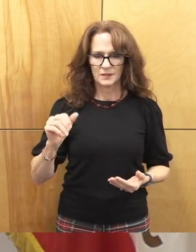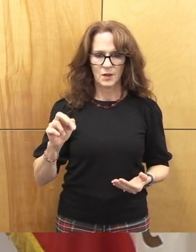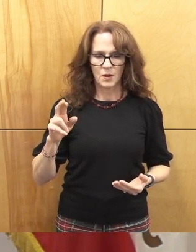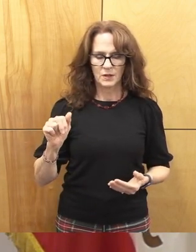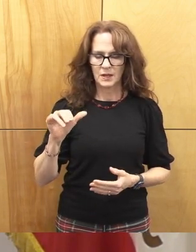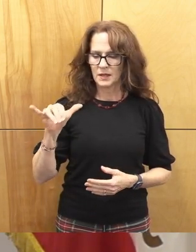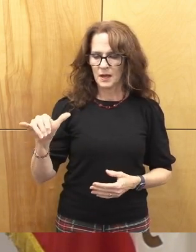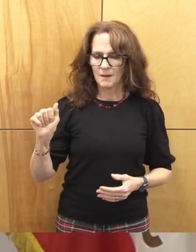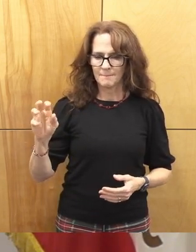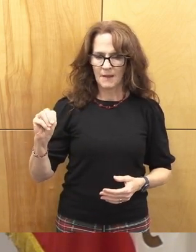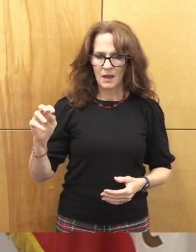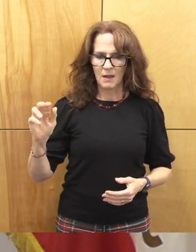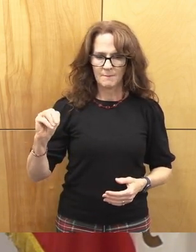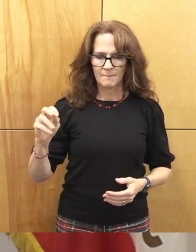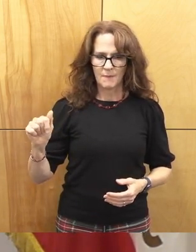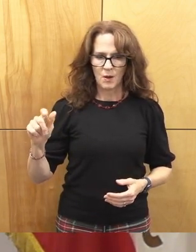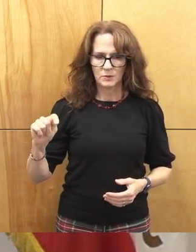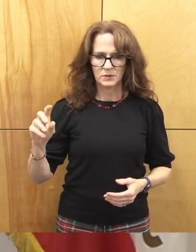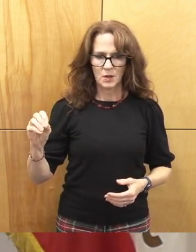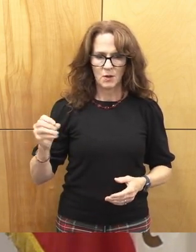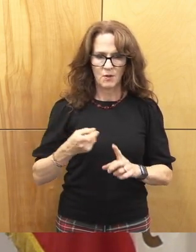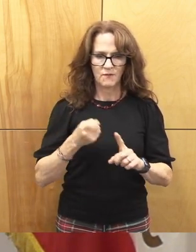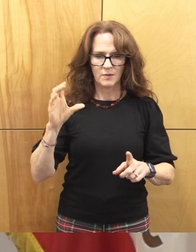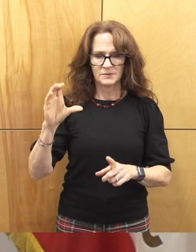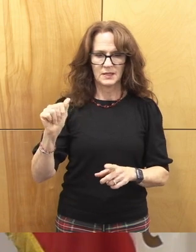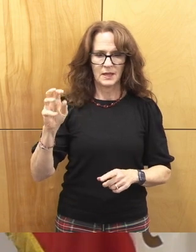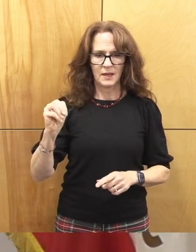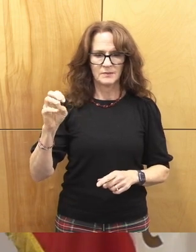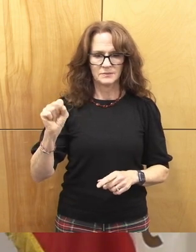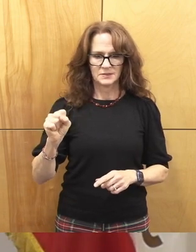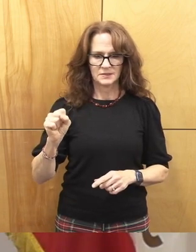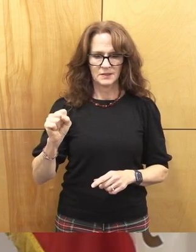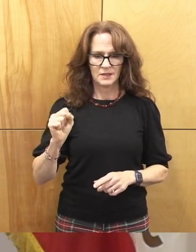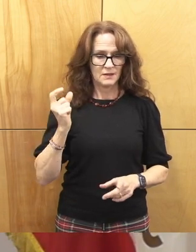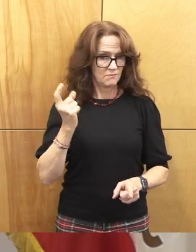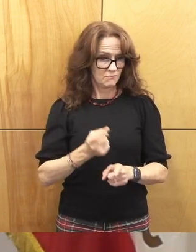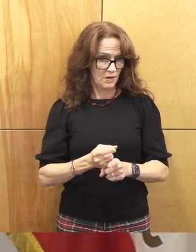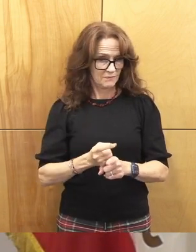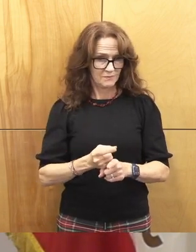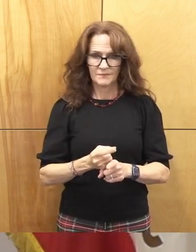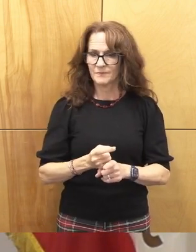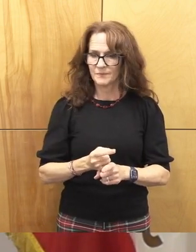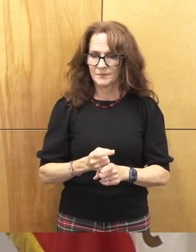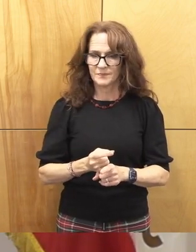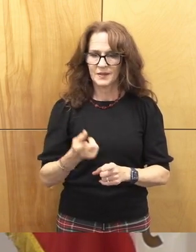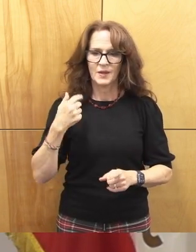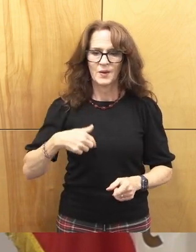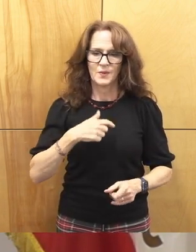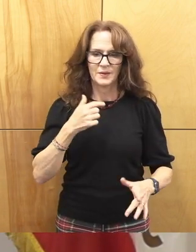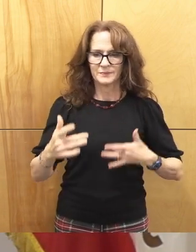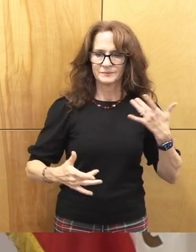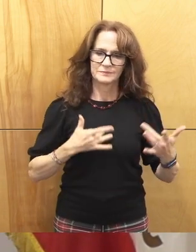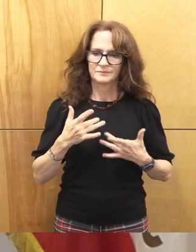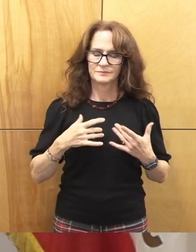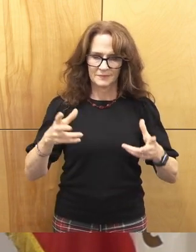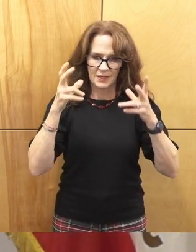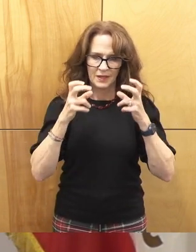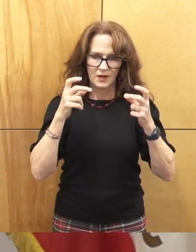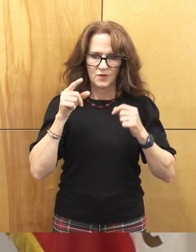from CAMS, I believe, if that's correct. And we are anxious to hear from you. Thank you for being here.